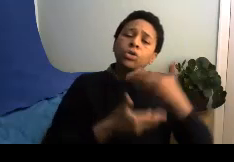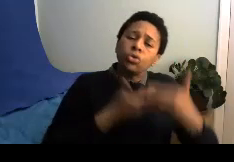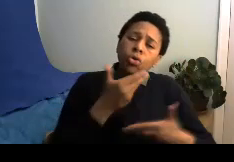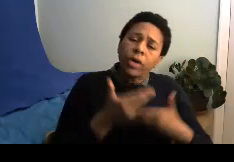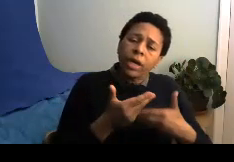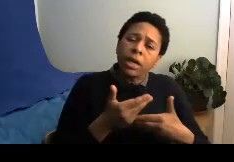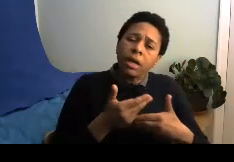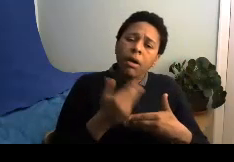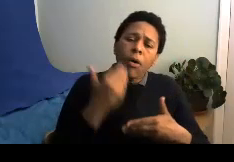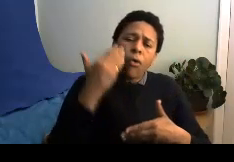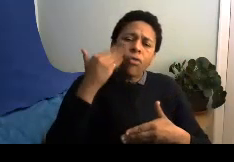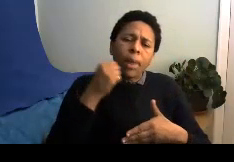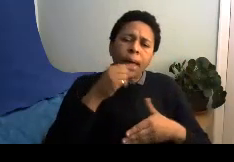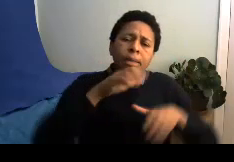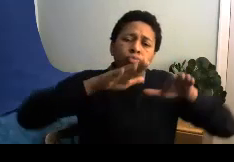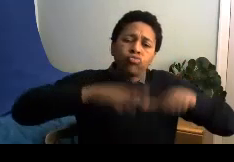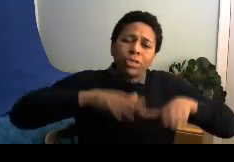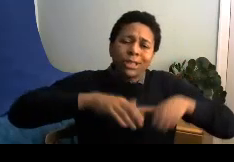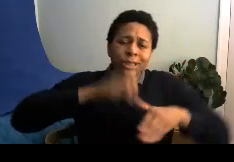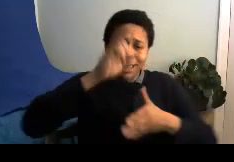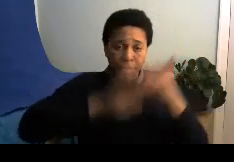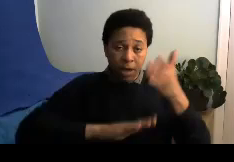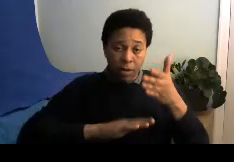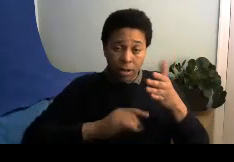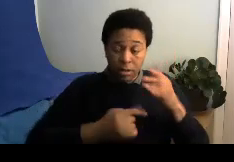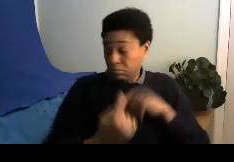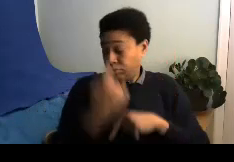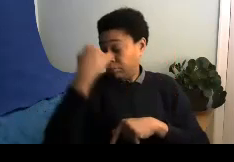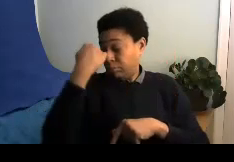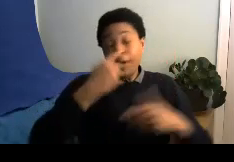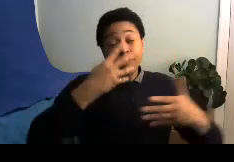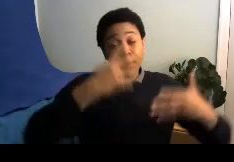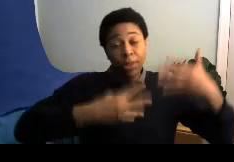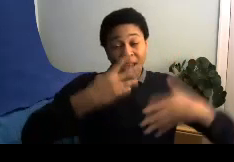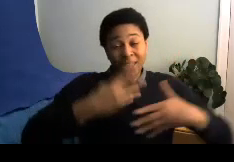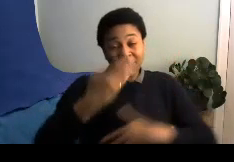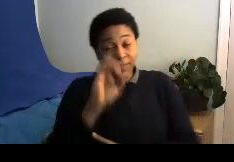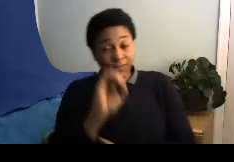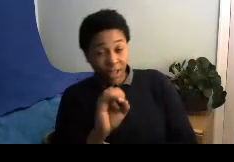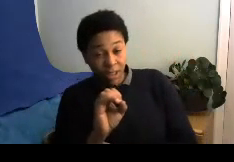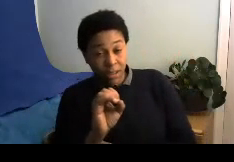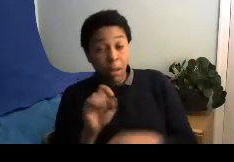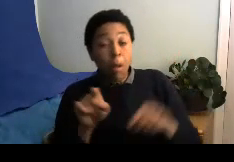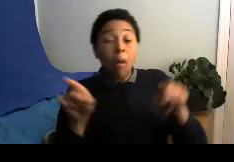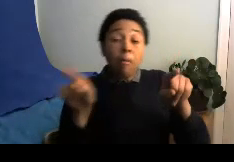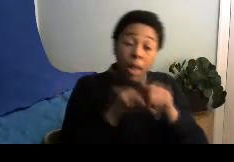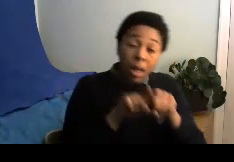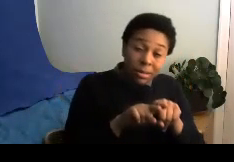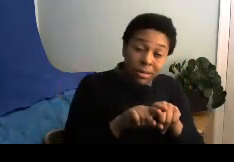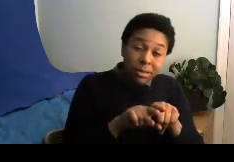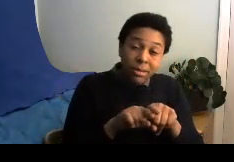the 1950s. And a story about a young Black gay man in London in